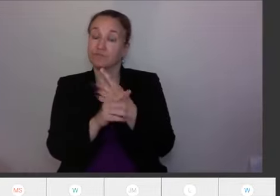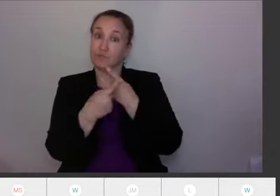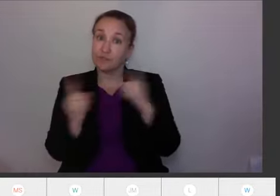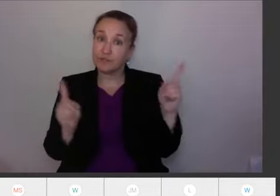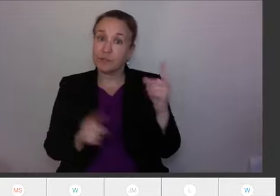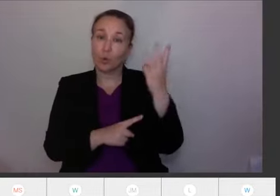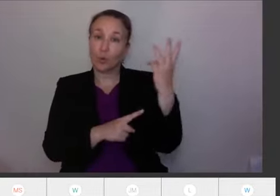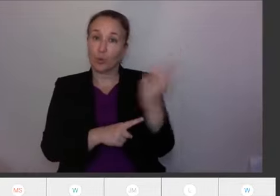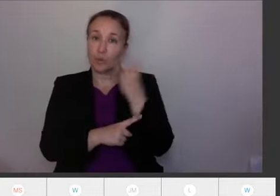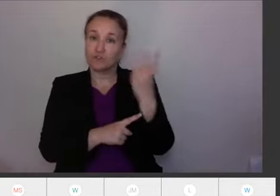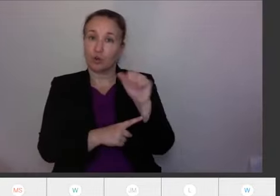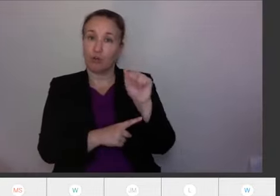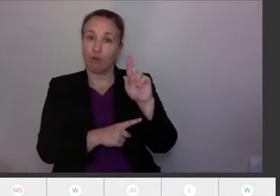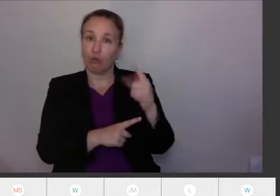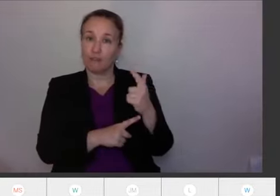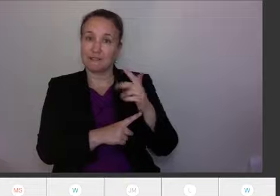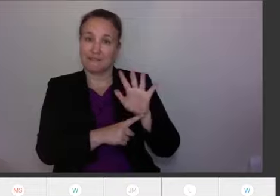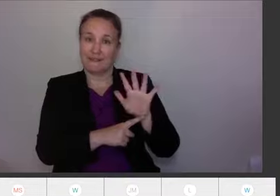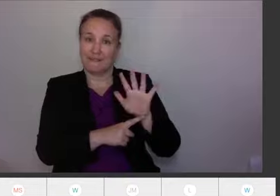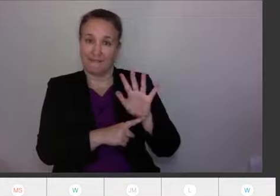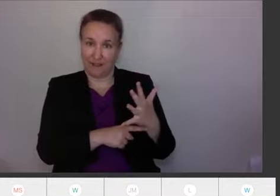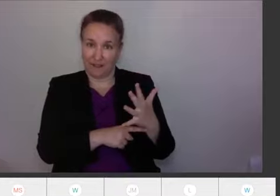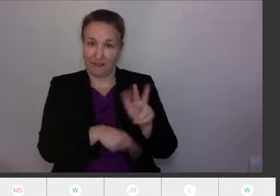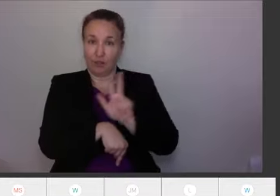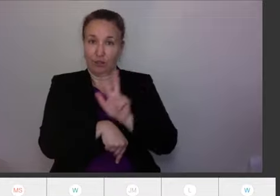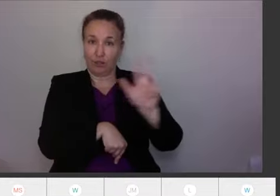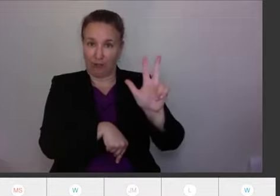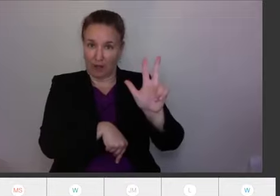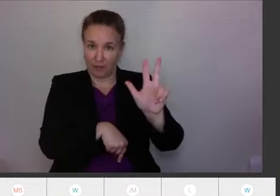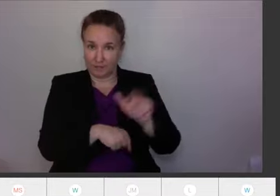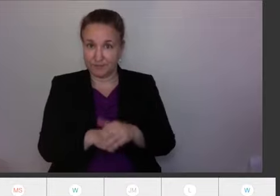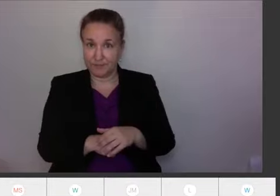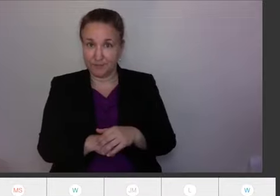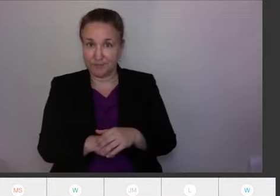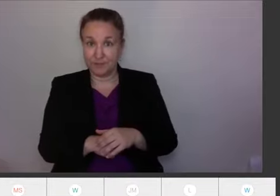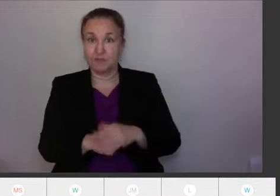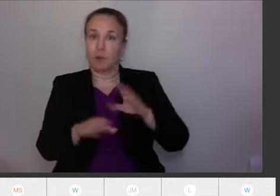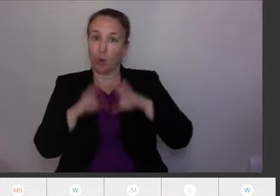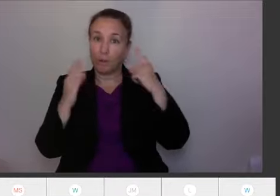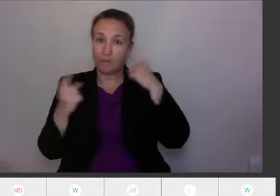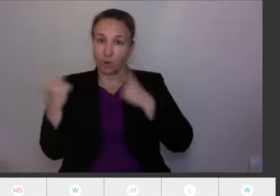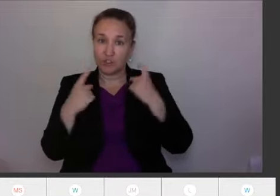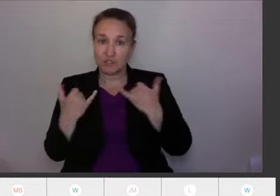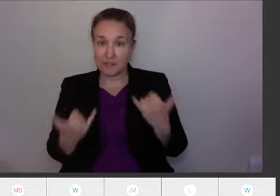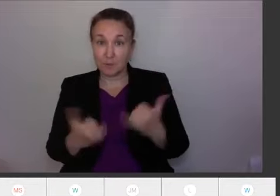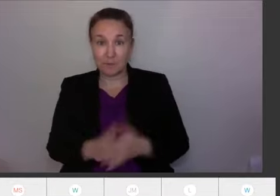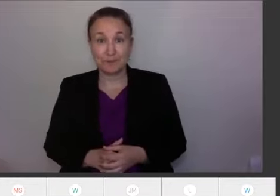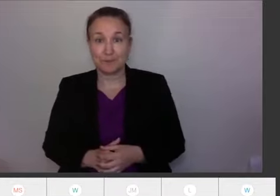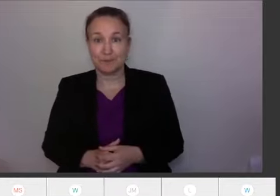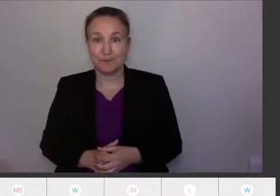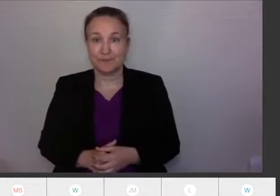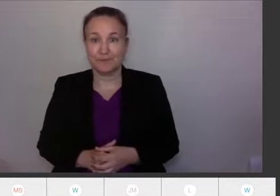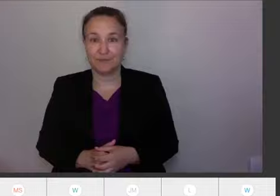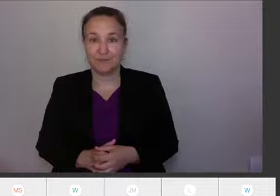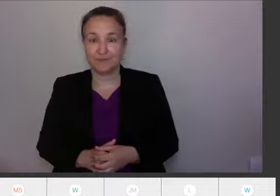august the 5th at 3 p.m and be happy to take any questions [Staff] thanks commissioner this afternoon we're